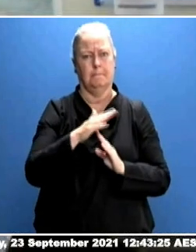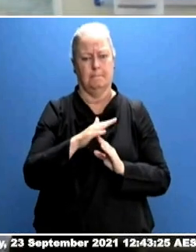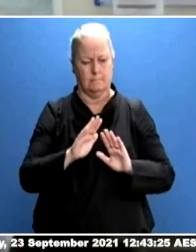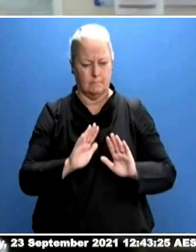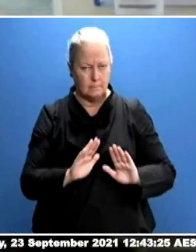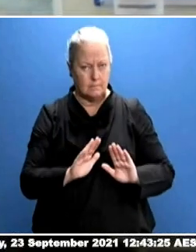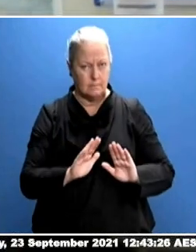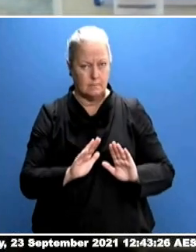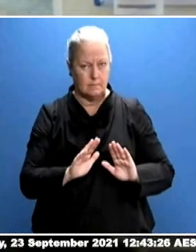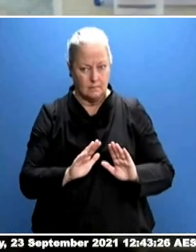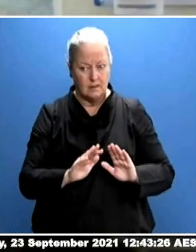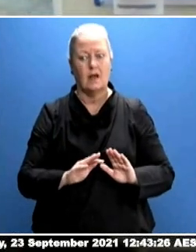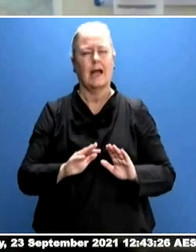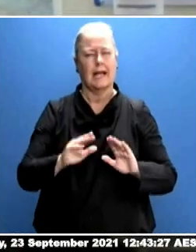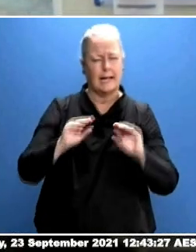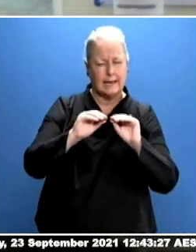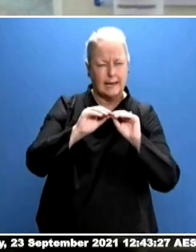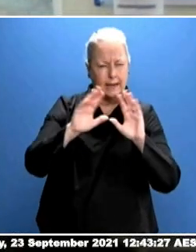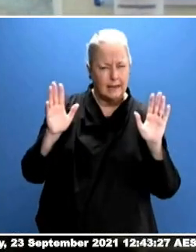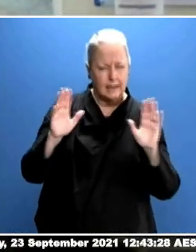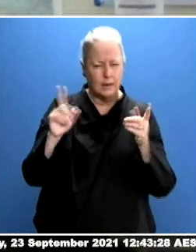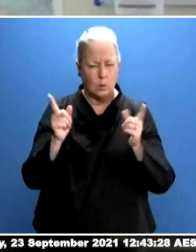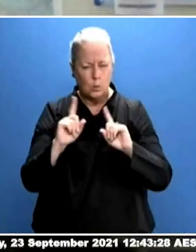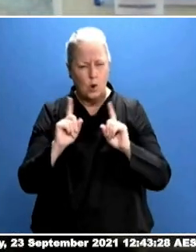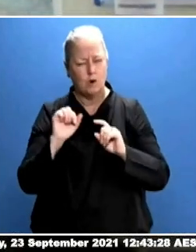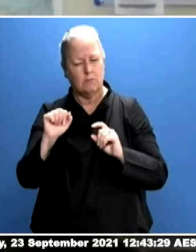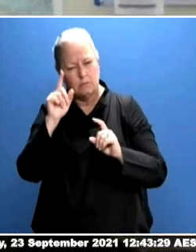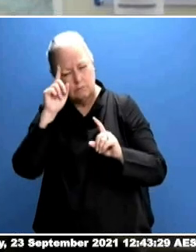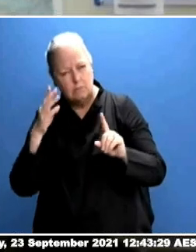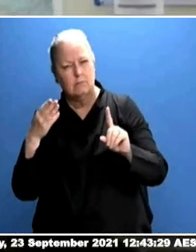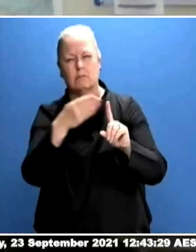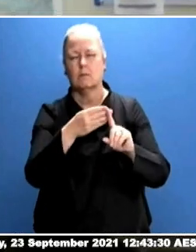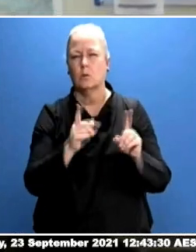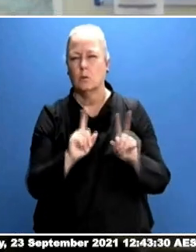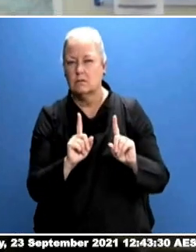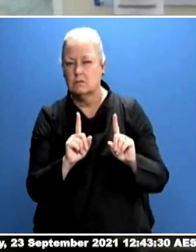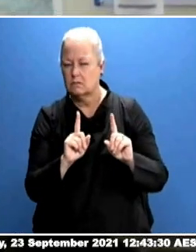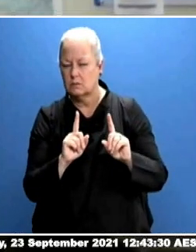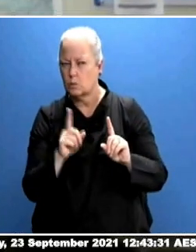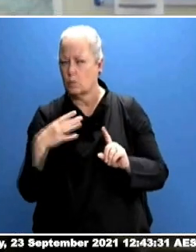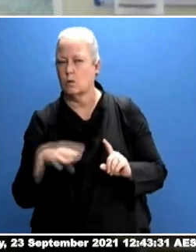goal of wanting to get back into normal mainstream school, keeping away from